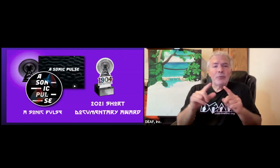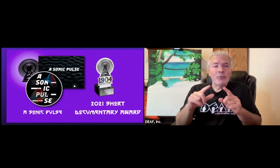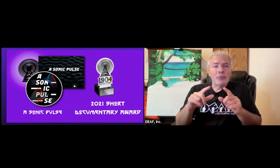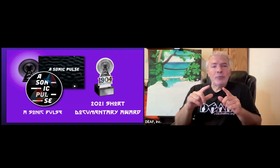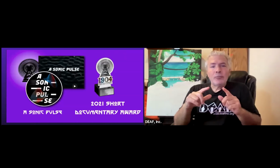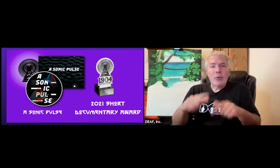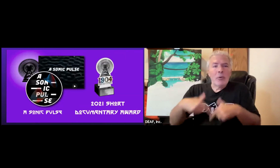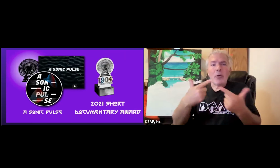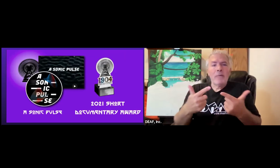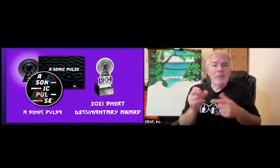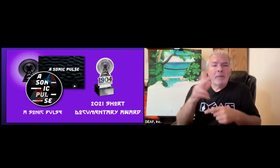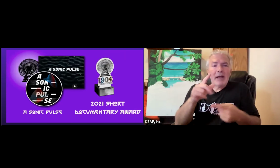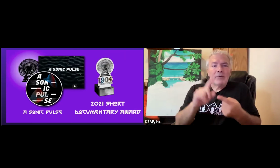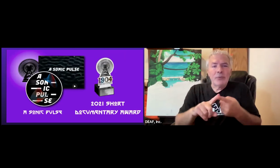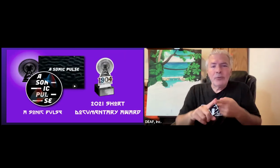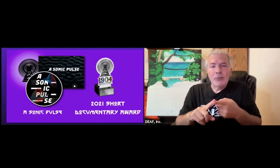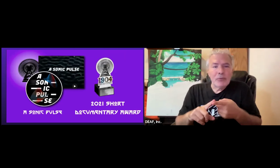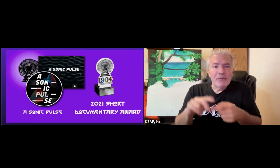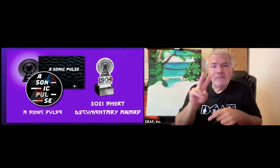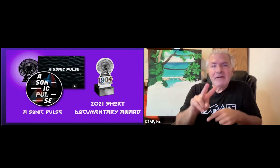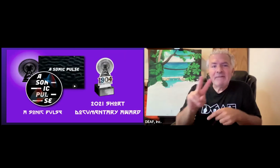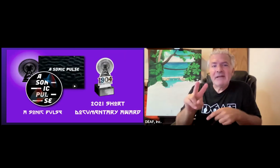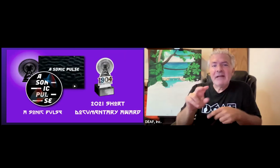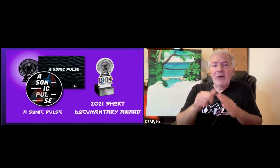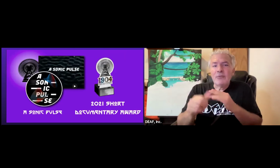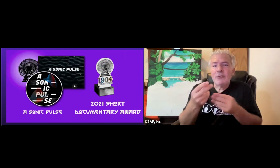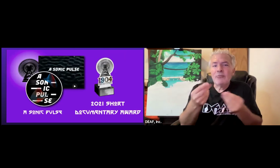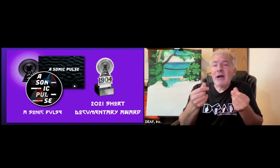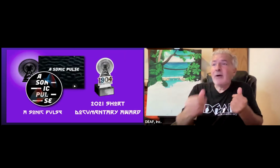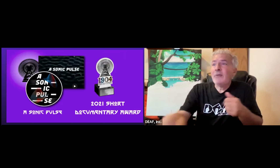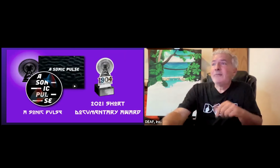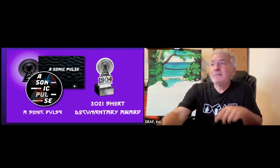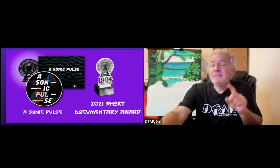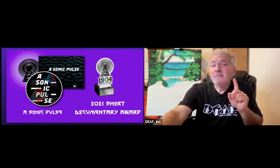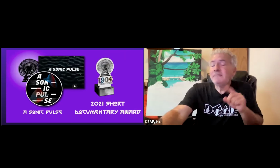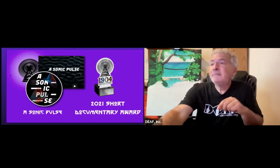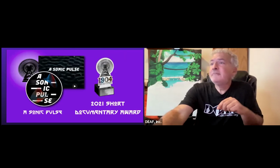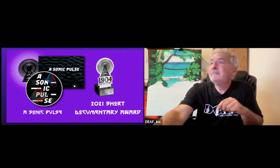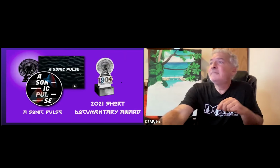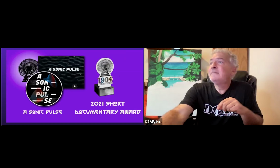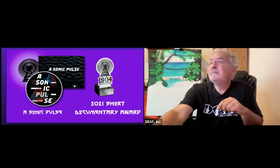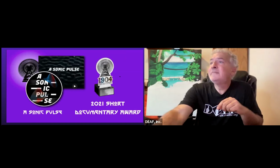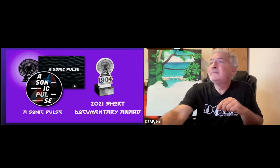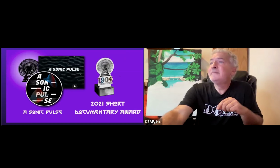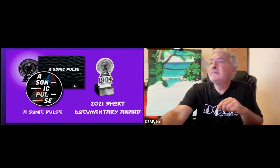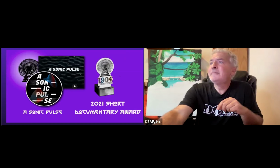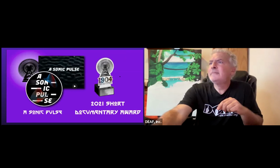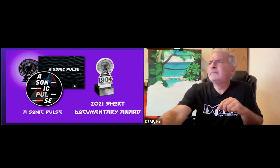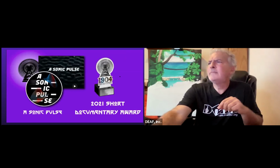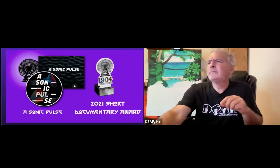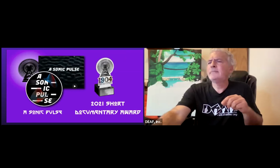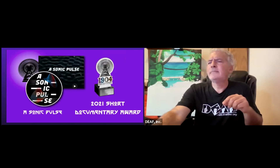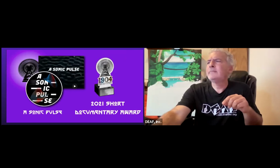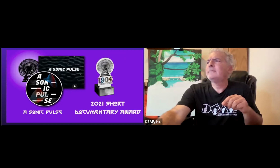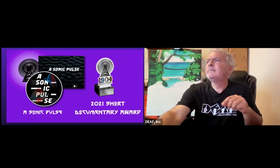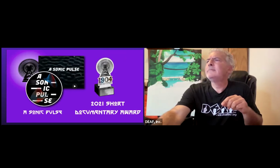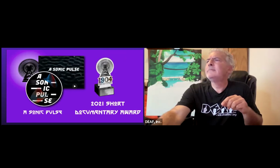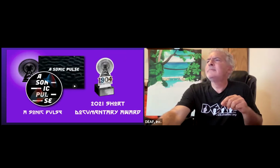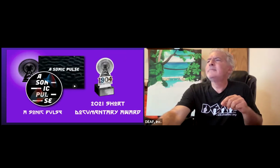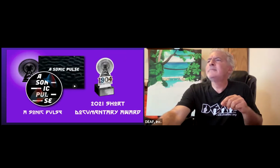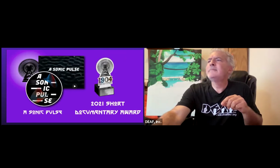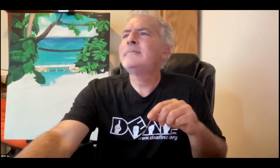All right. Now I'm ready to turn it back over to Visual Vernacular Underground!